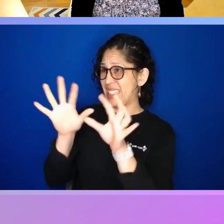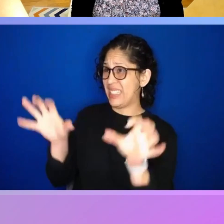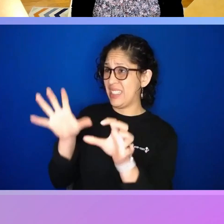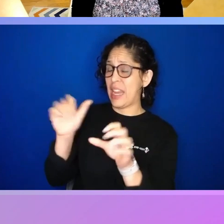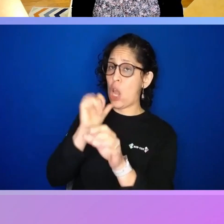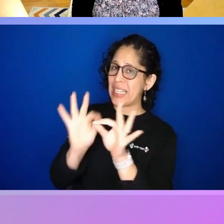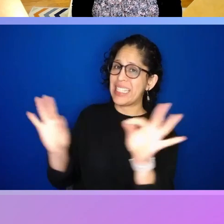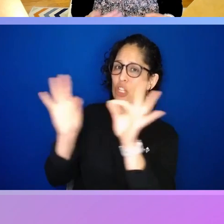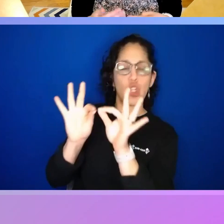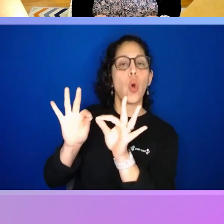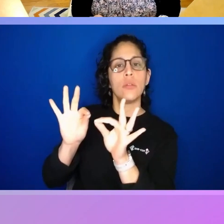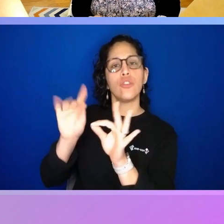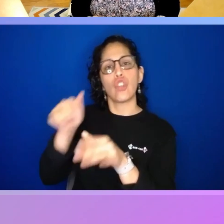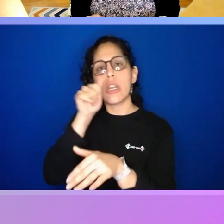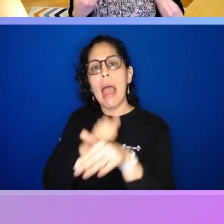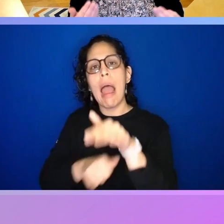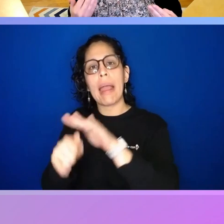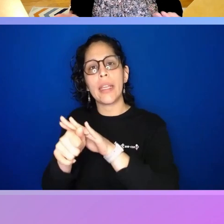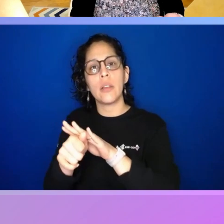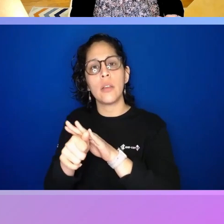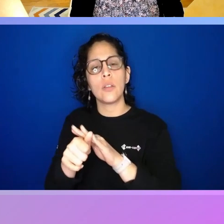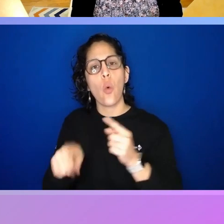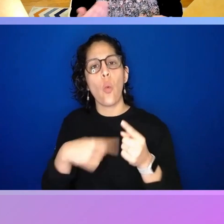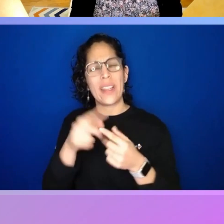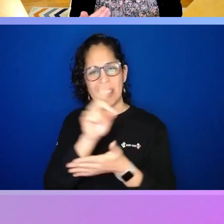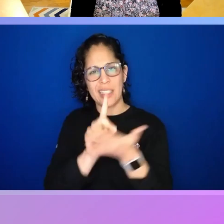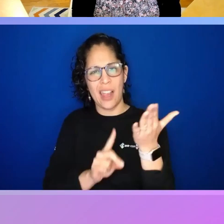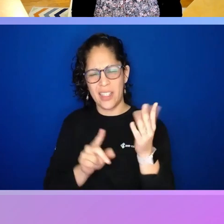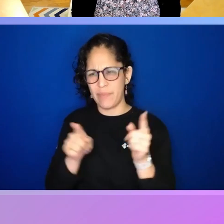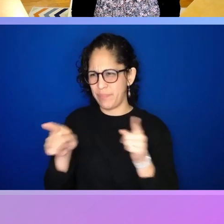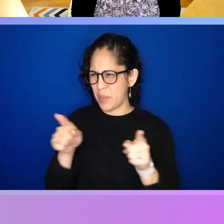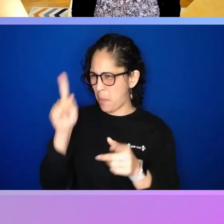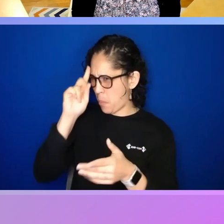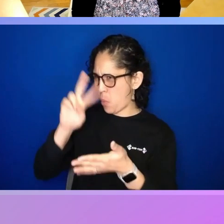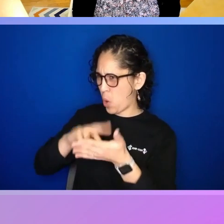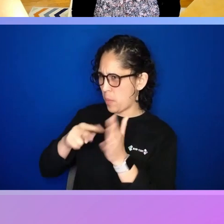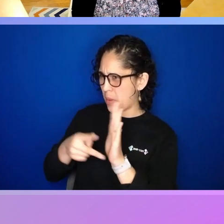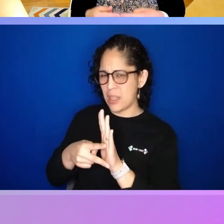together. I'll turn it